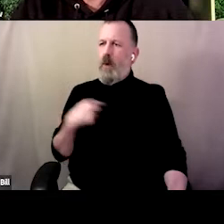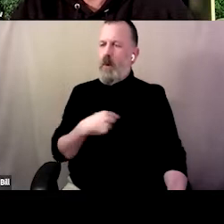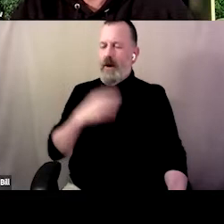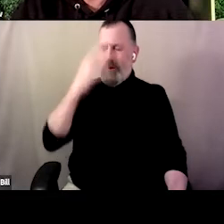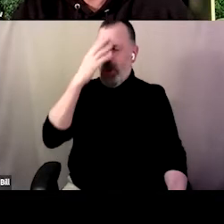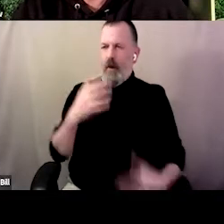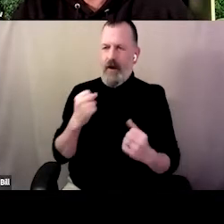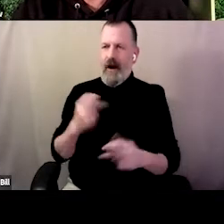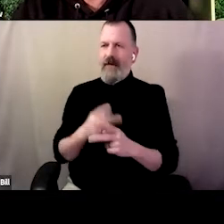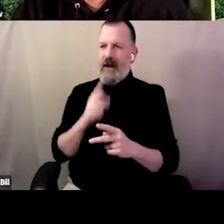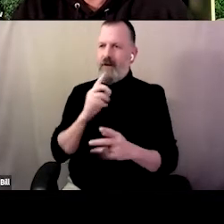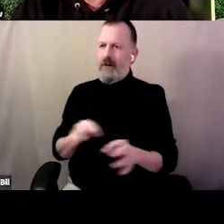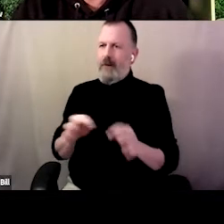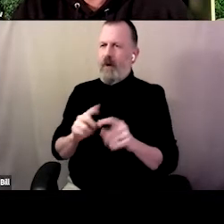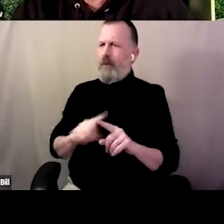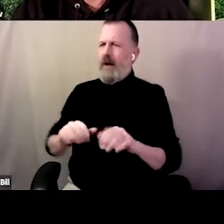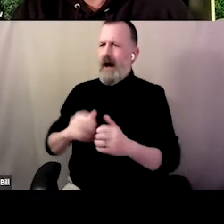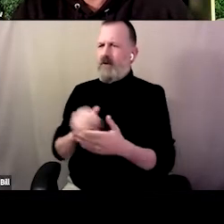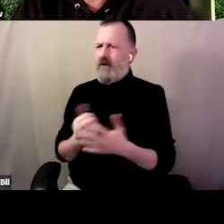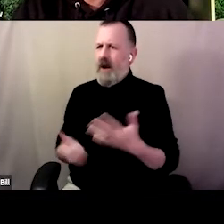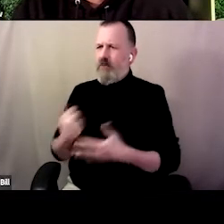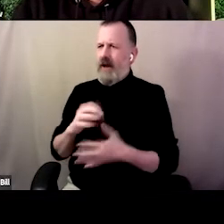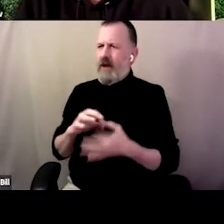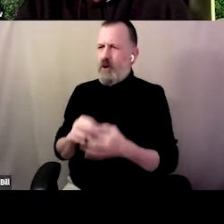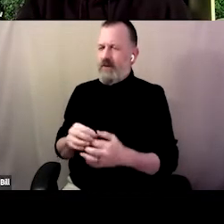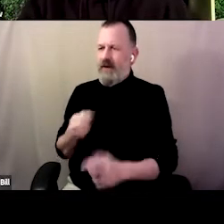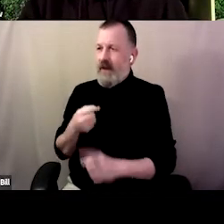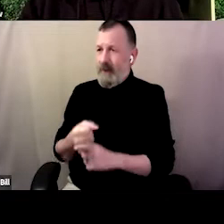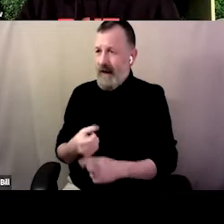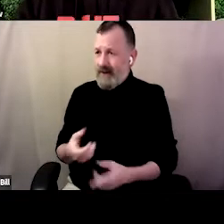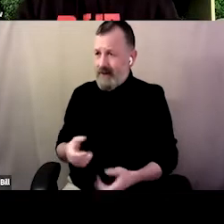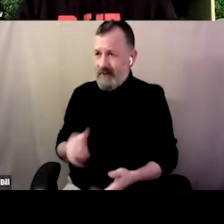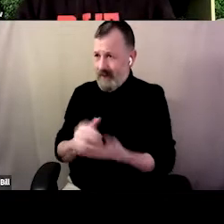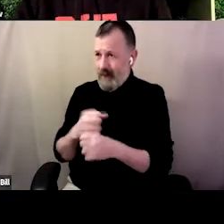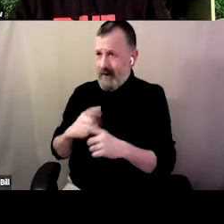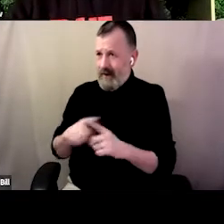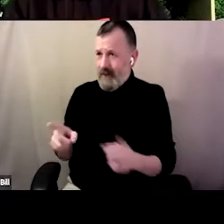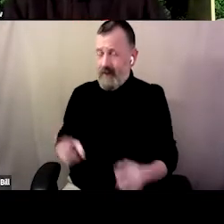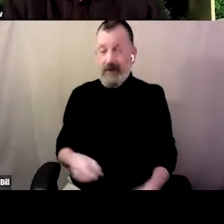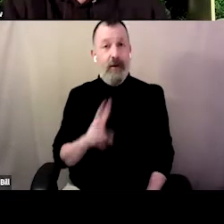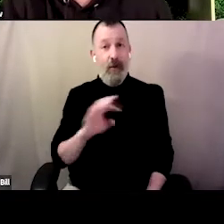but where does it rank in terms of impact does that have it. Does that make a difference. CalebBarlow: Well, it certainly makes a difference. If you're